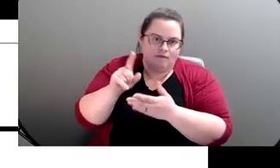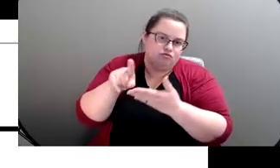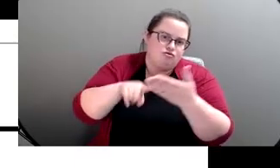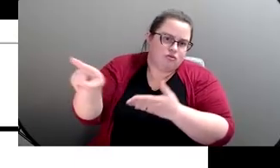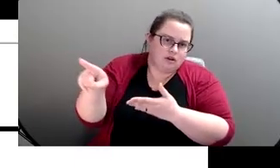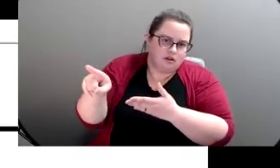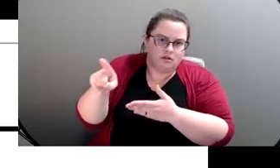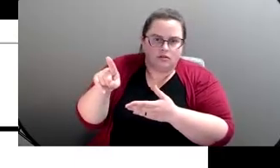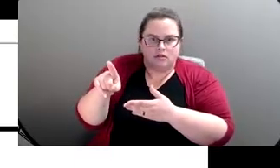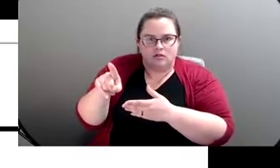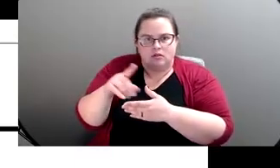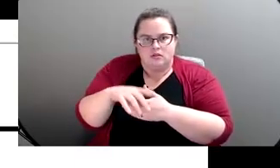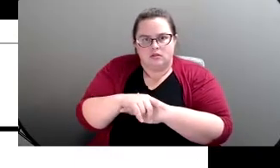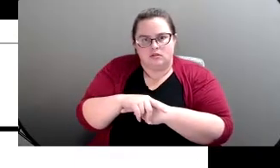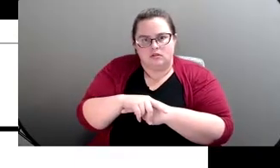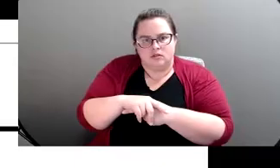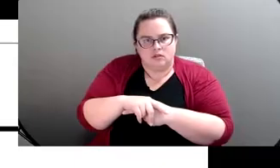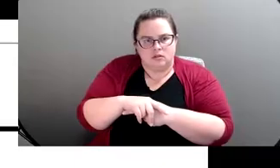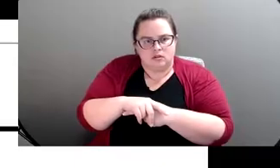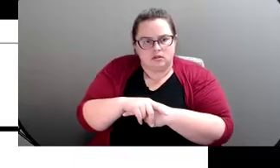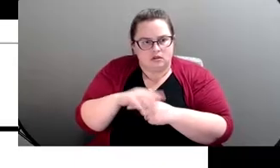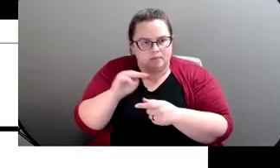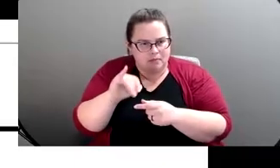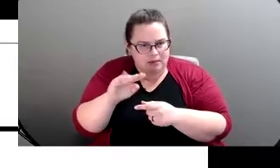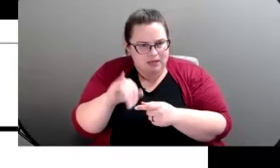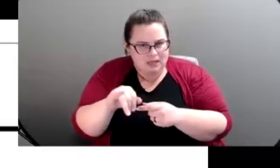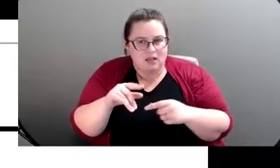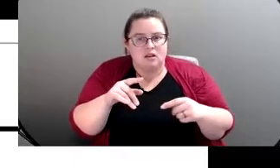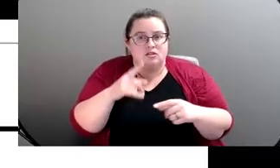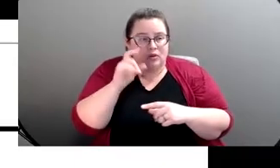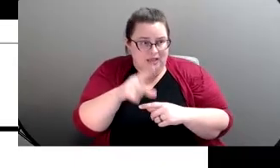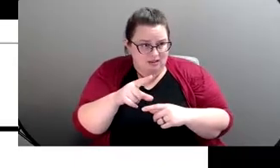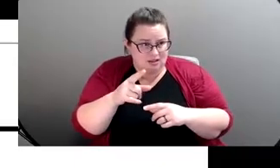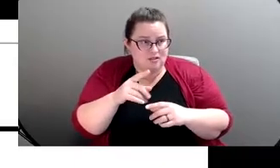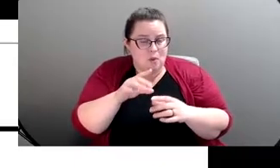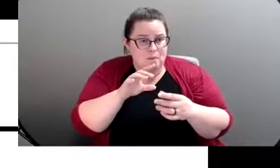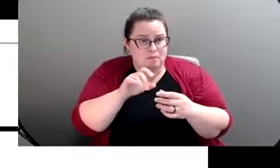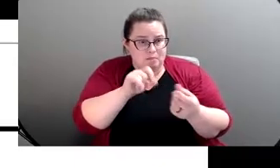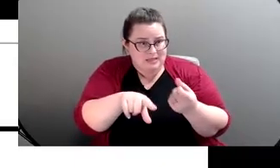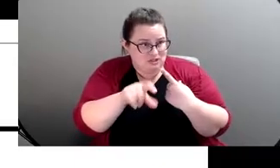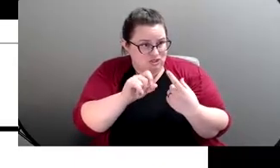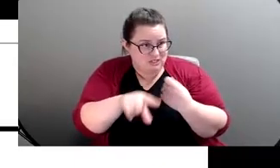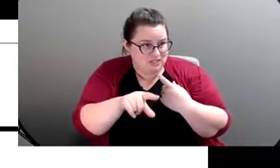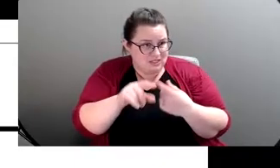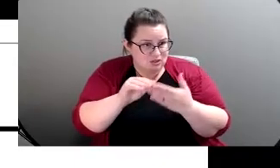And messaging the students would be considered RSI or not?